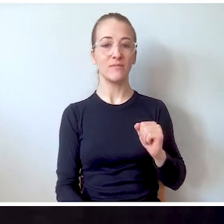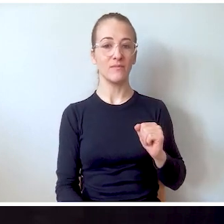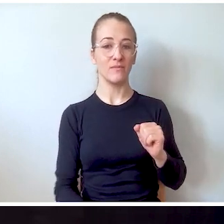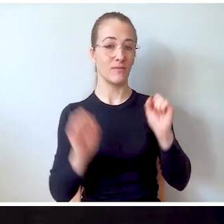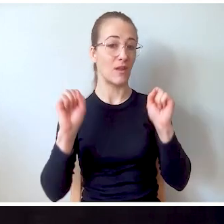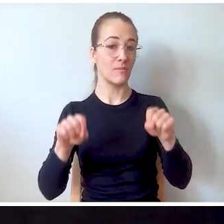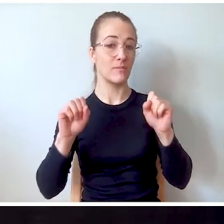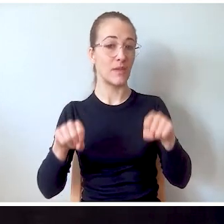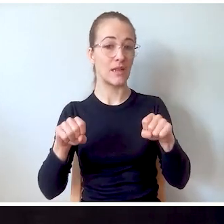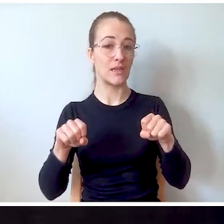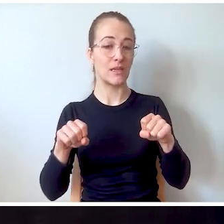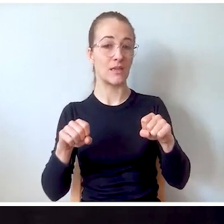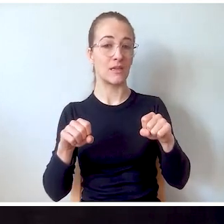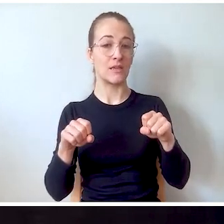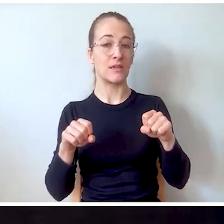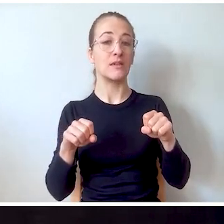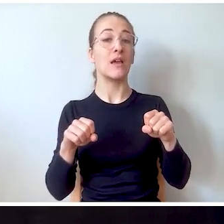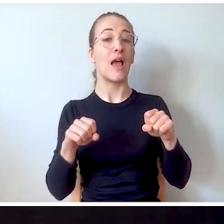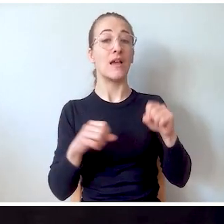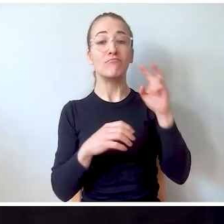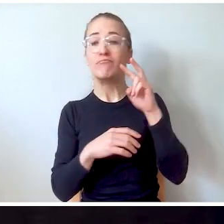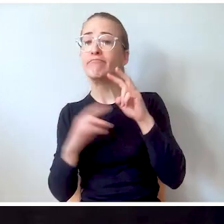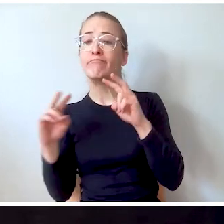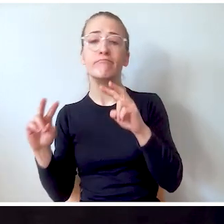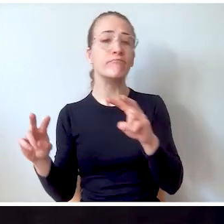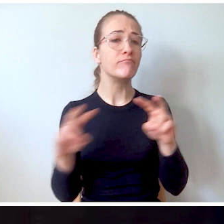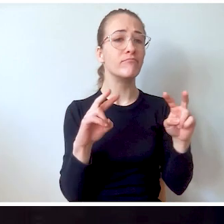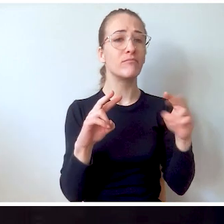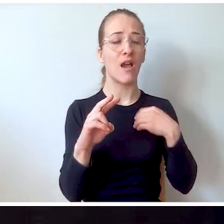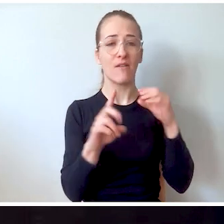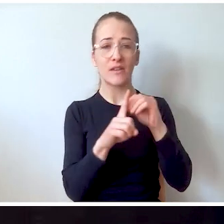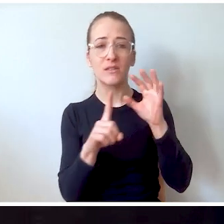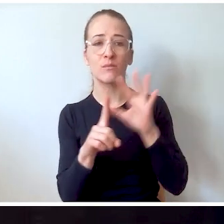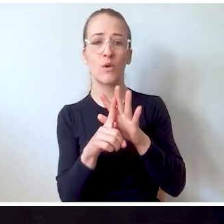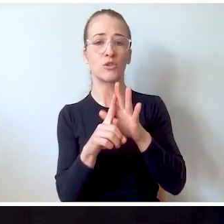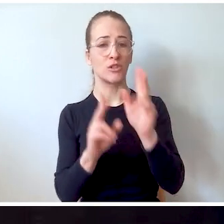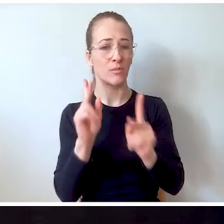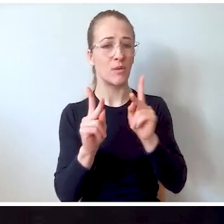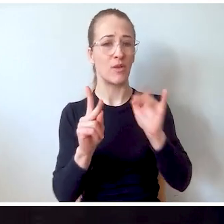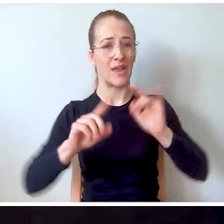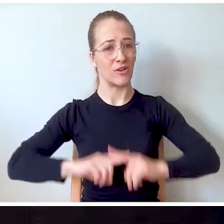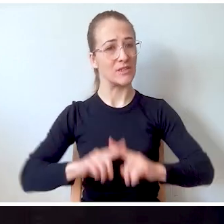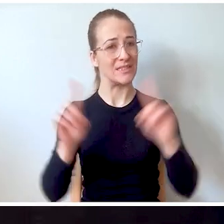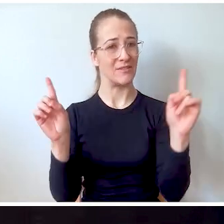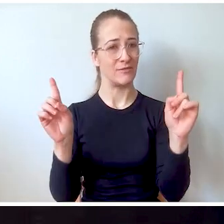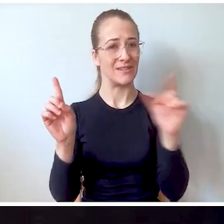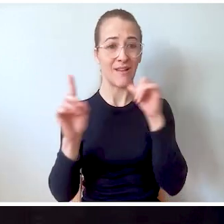the ability to see and to have exposure to people that are different than us